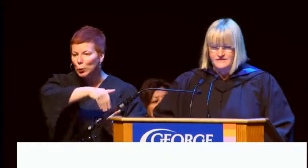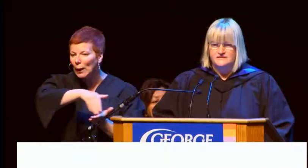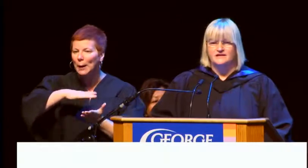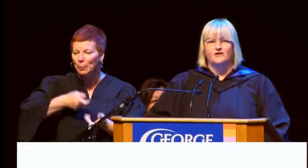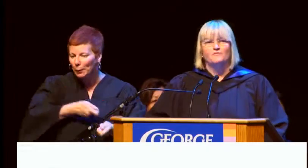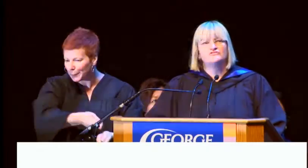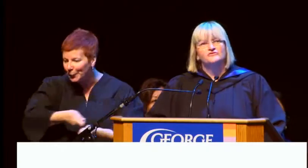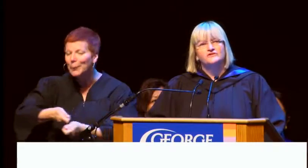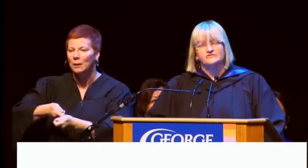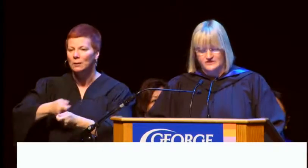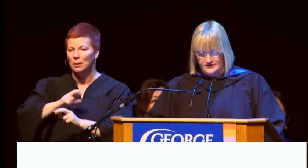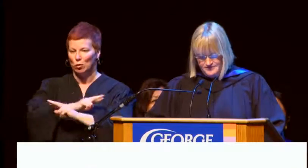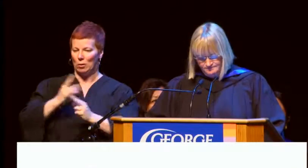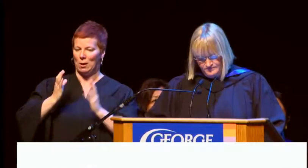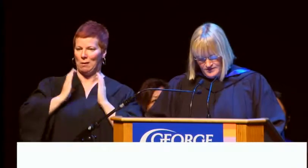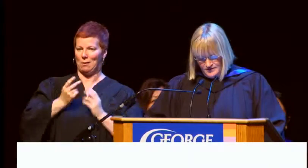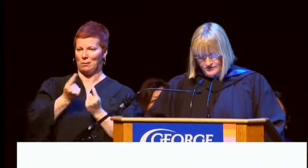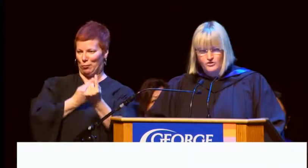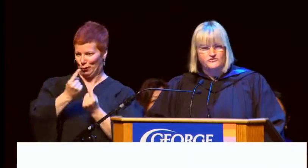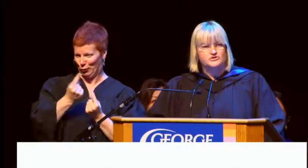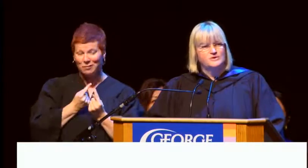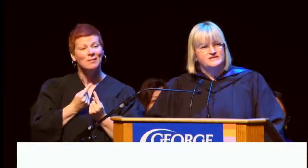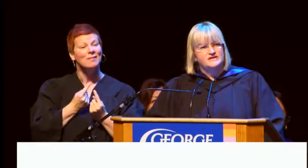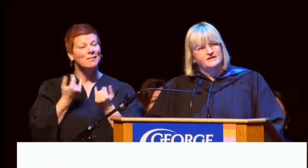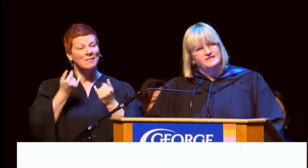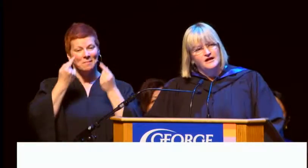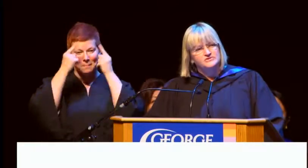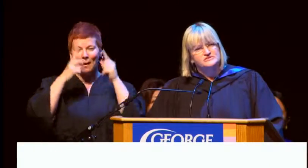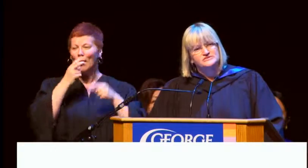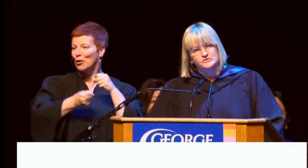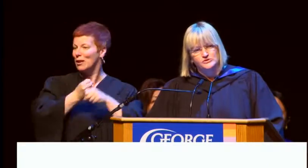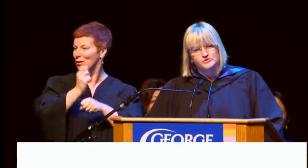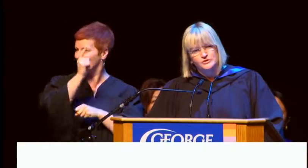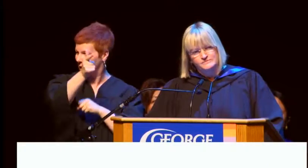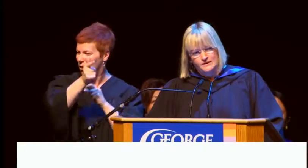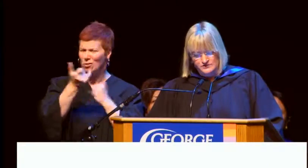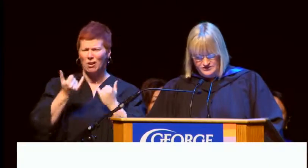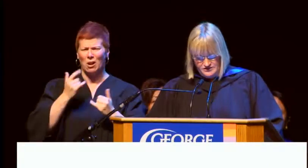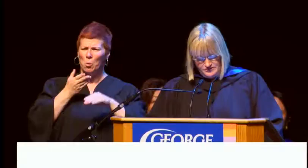TODAY, ALMOST 30 YEARS LATER, OVER 20,000 COOKBOOKS ARE PUBLISHED IN A YEAR.